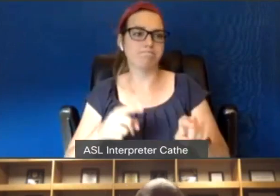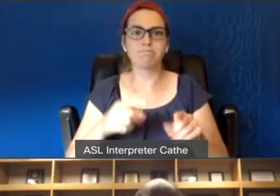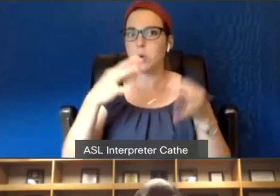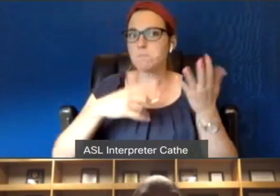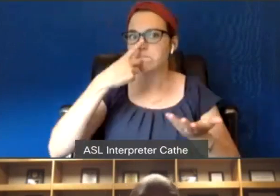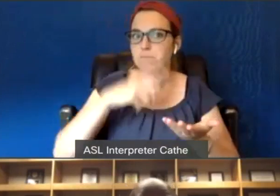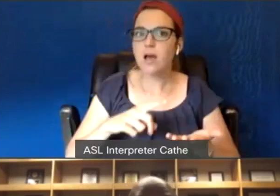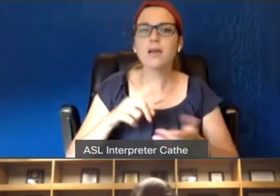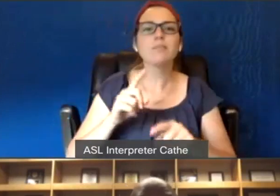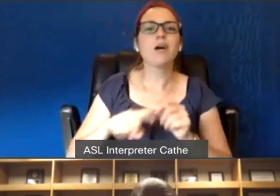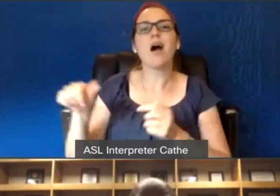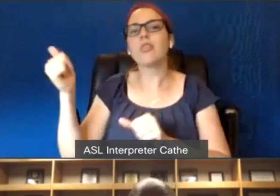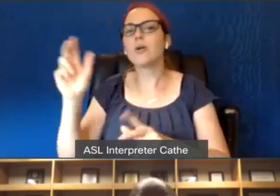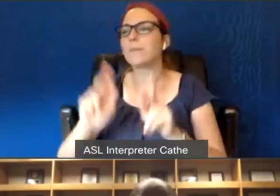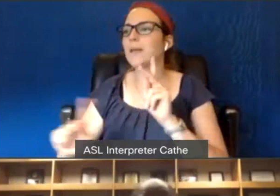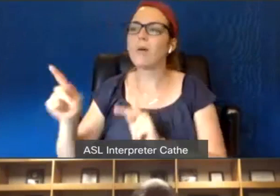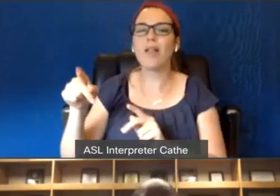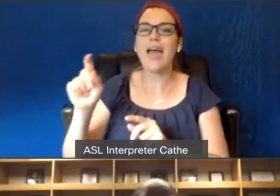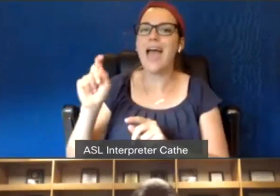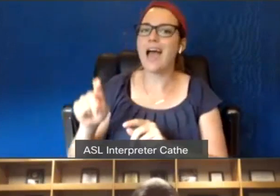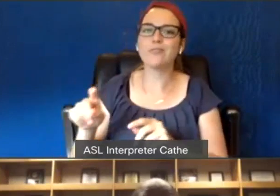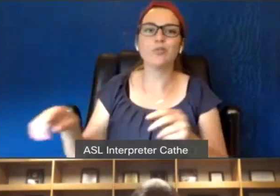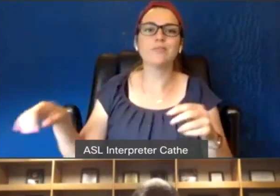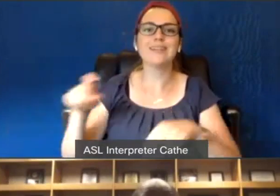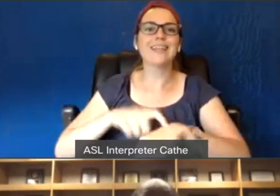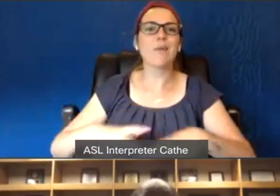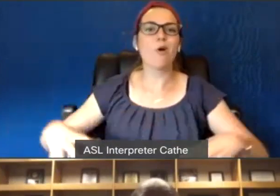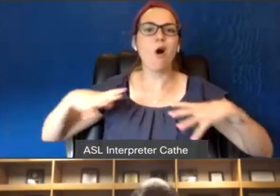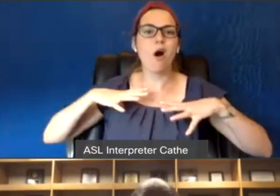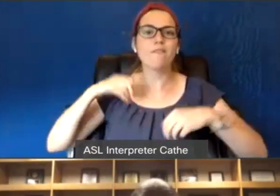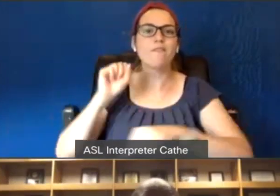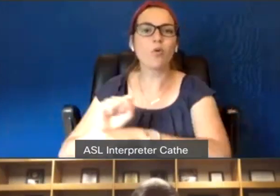might be an impediment to them doing well in work. So we have embraced technology where they can actually